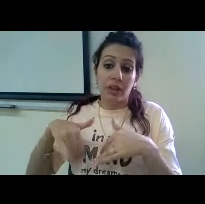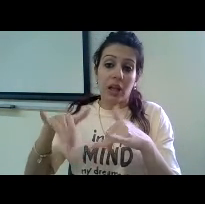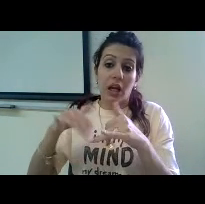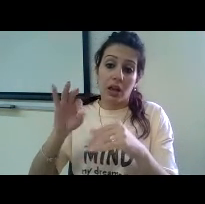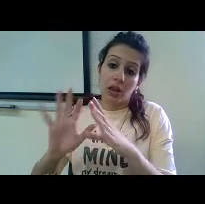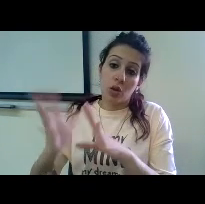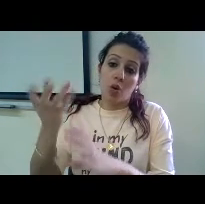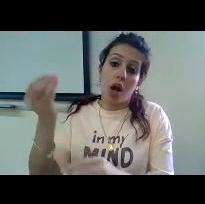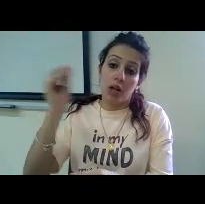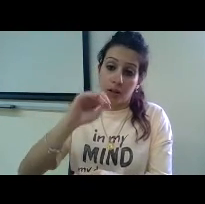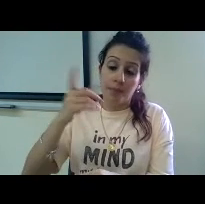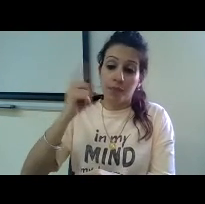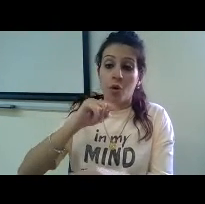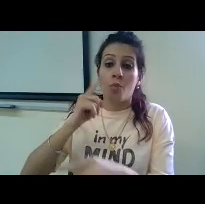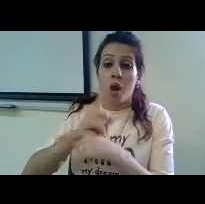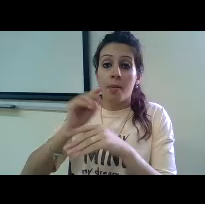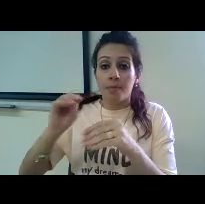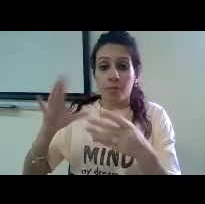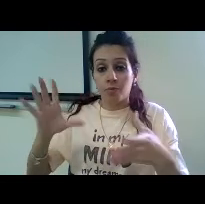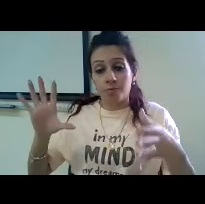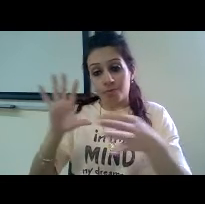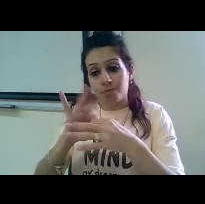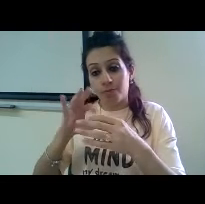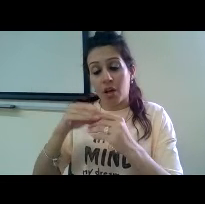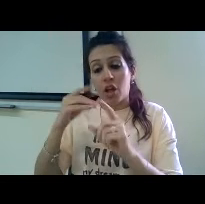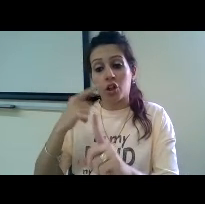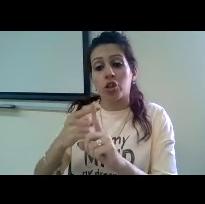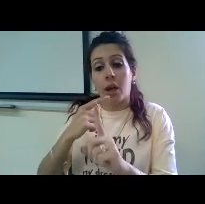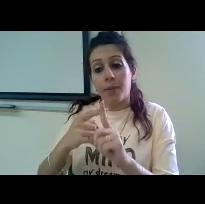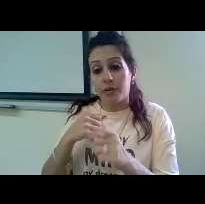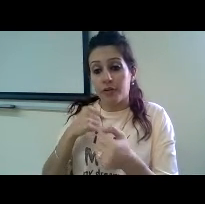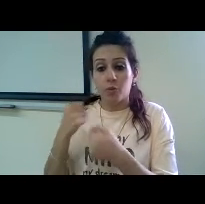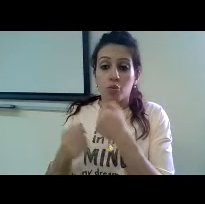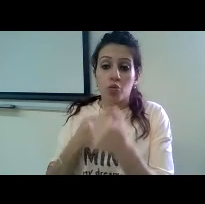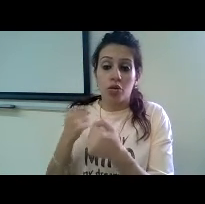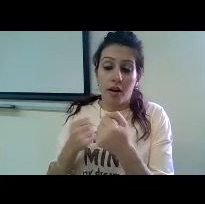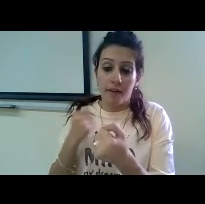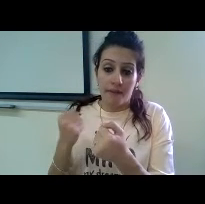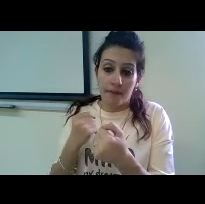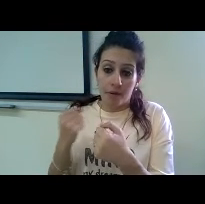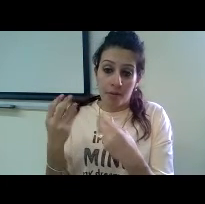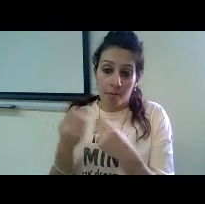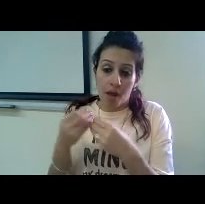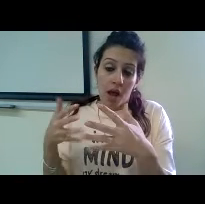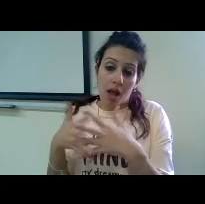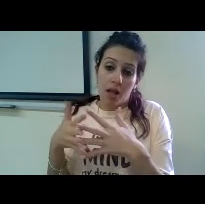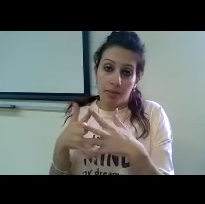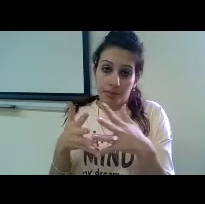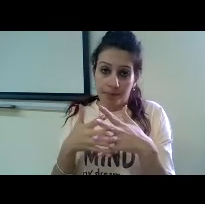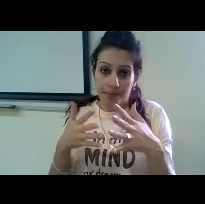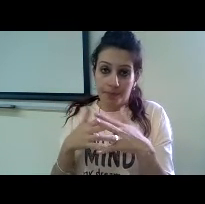But it's very important to integrate these two networks so that we can provide